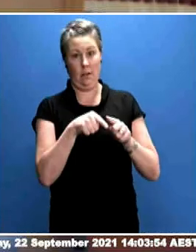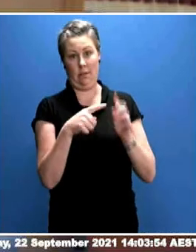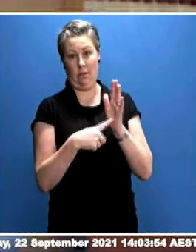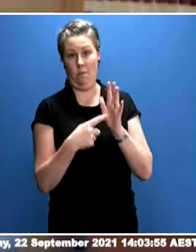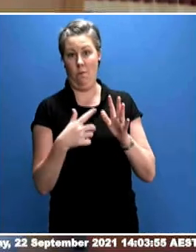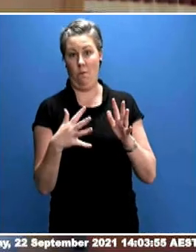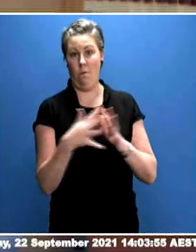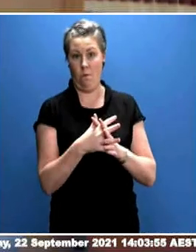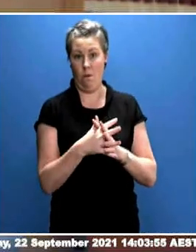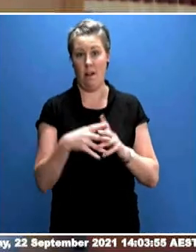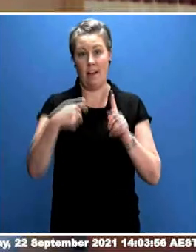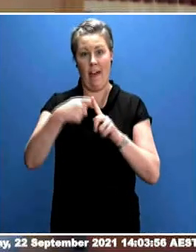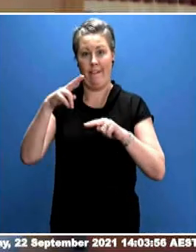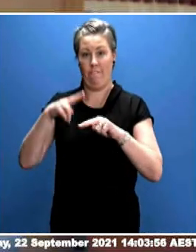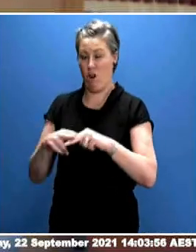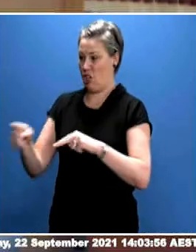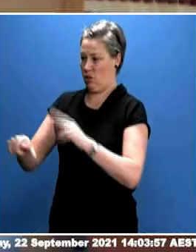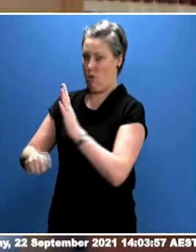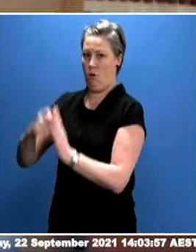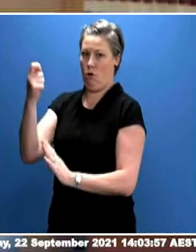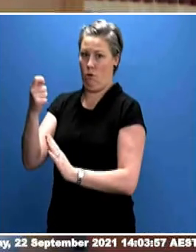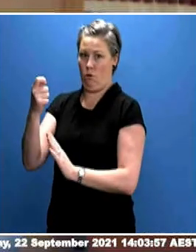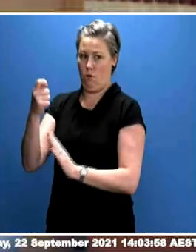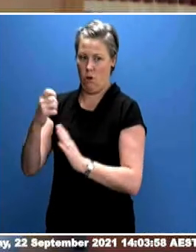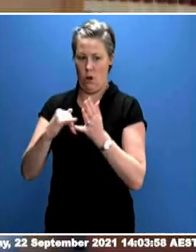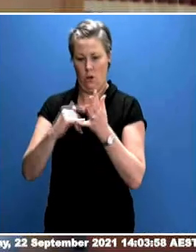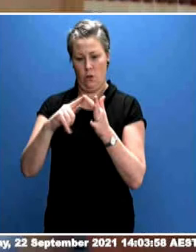secure unit. So when we say "secure" it is a locked unit.